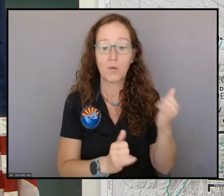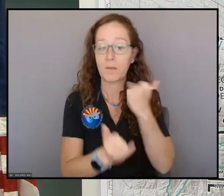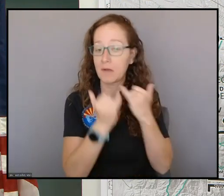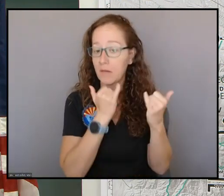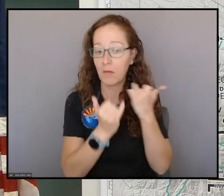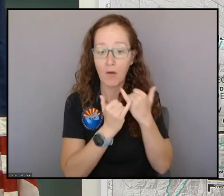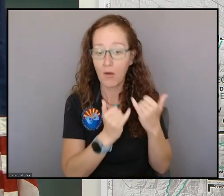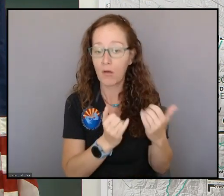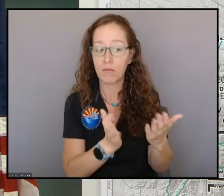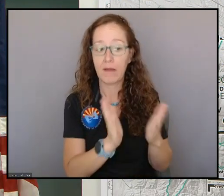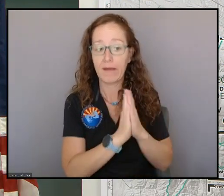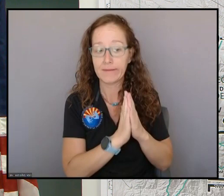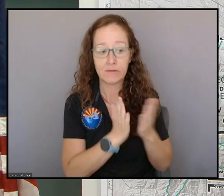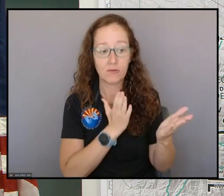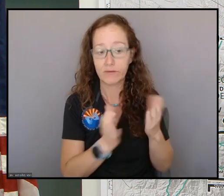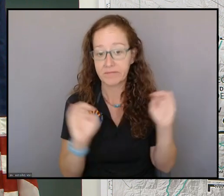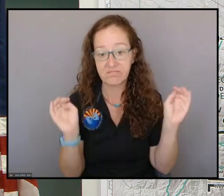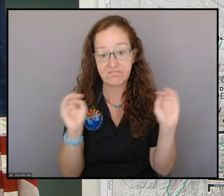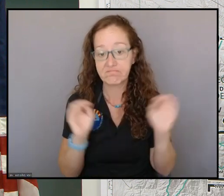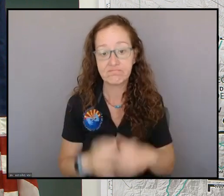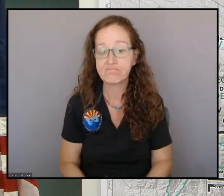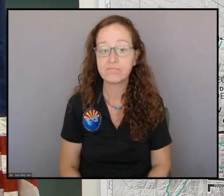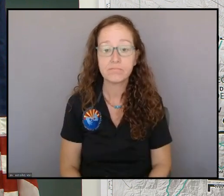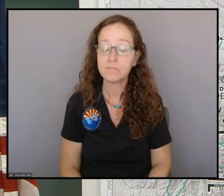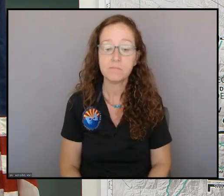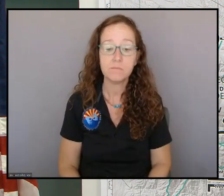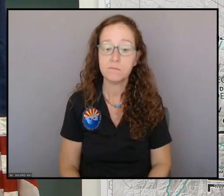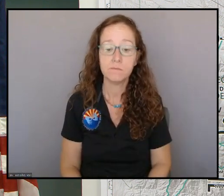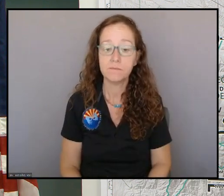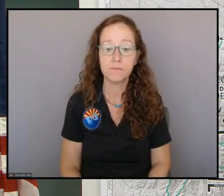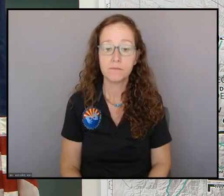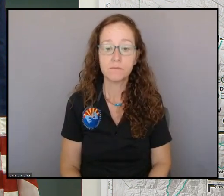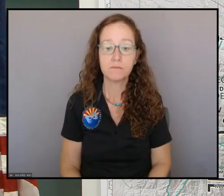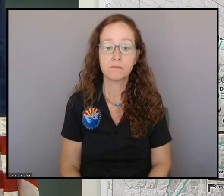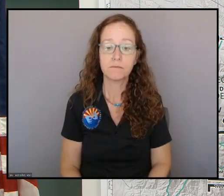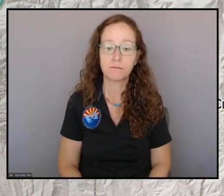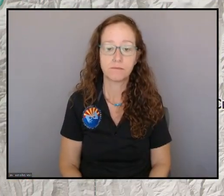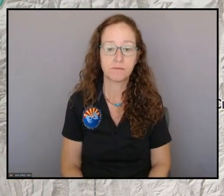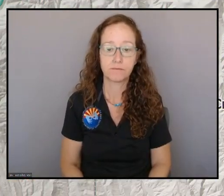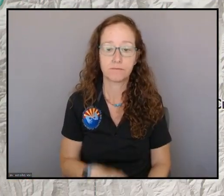reported on the ground there. As we come around into the